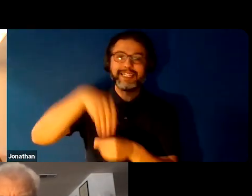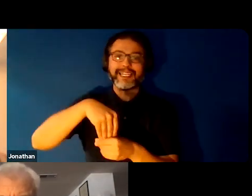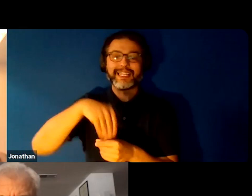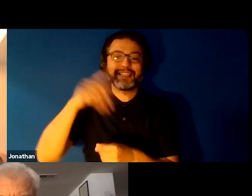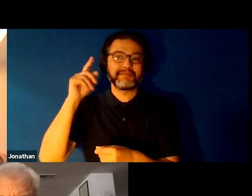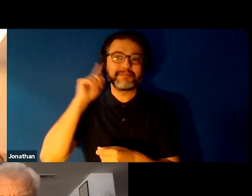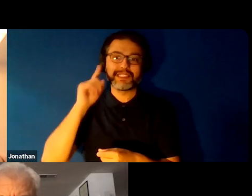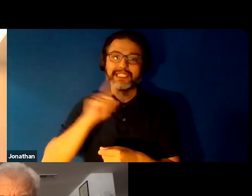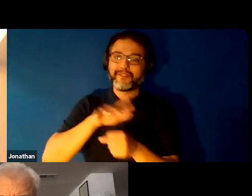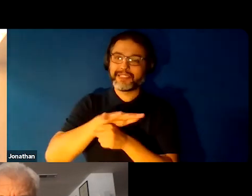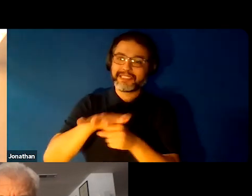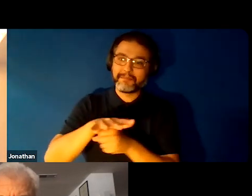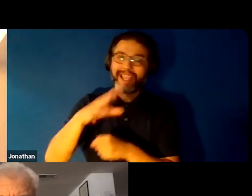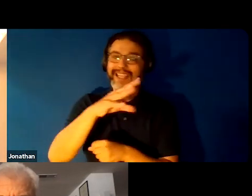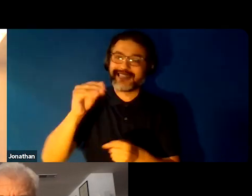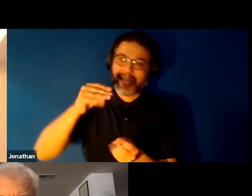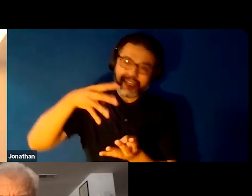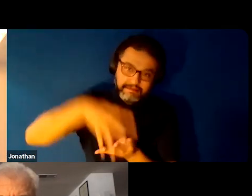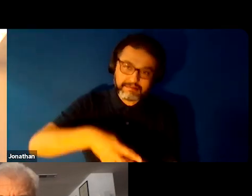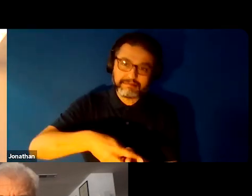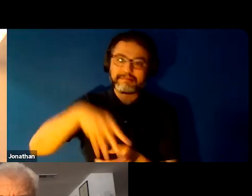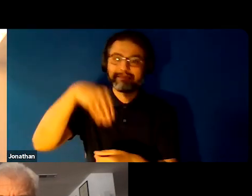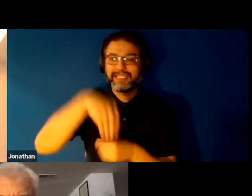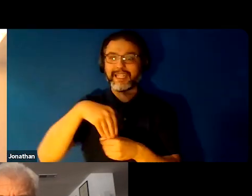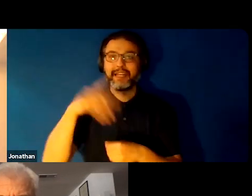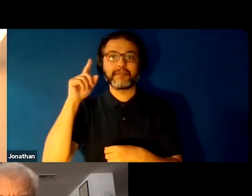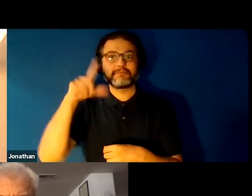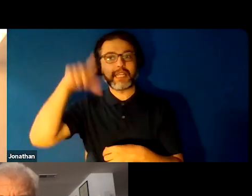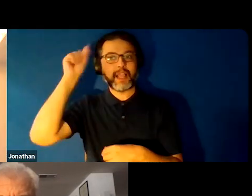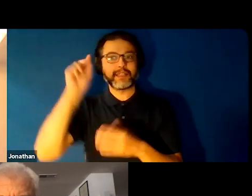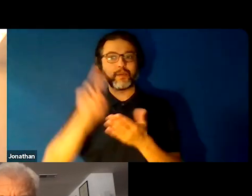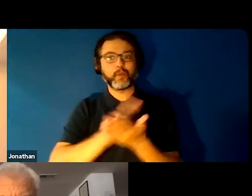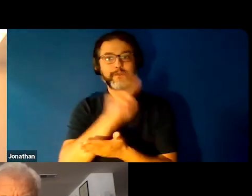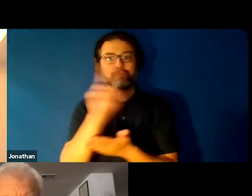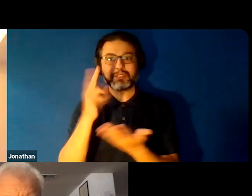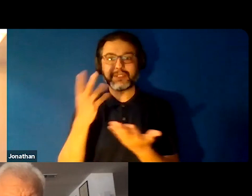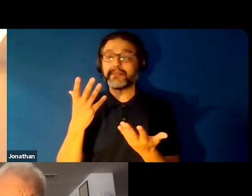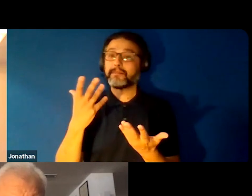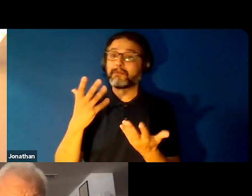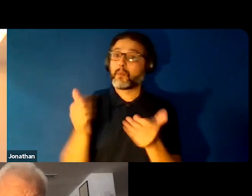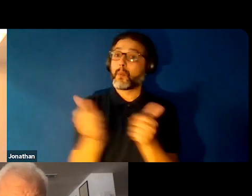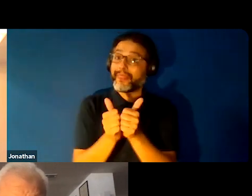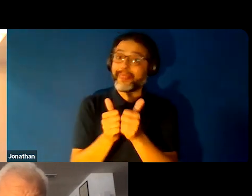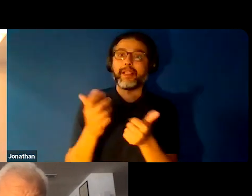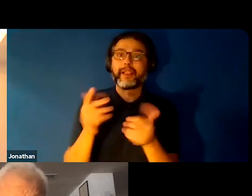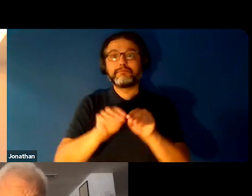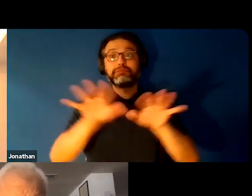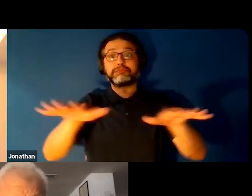integrated into the culture at large through things like DeafU at Netflix.